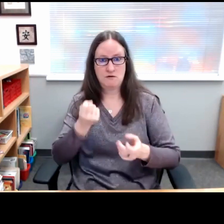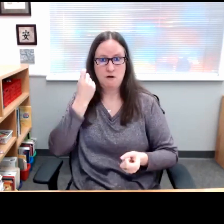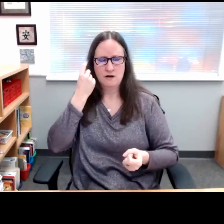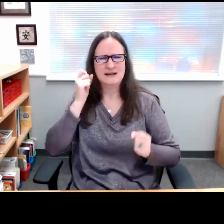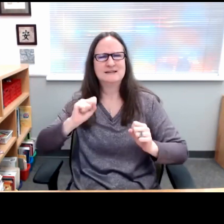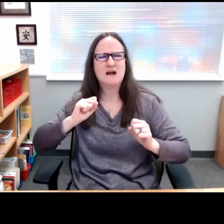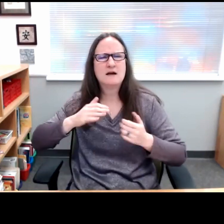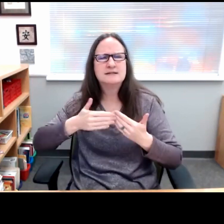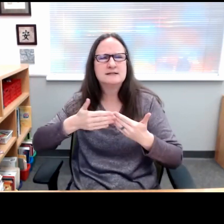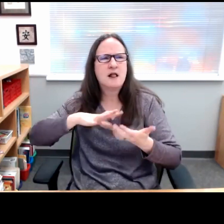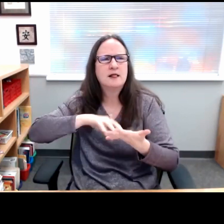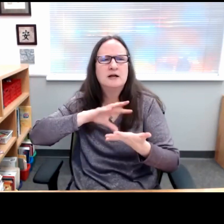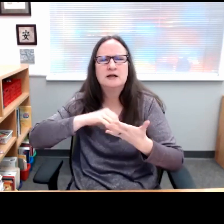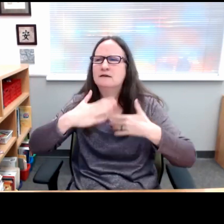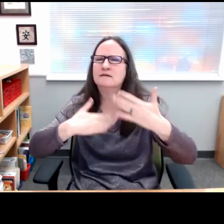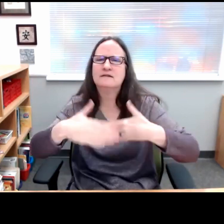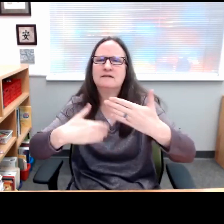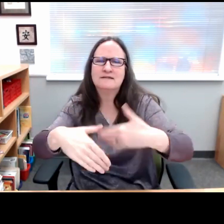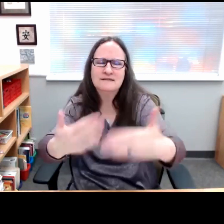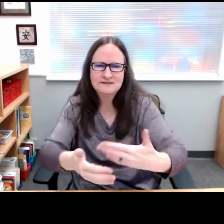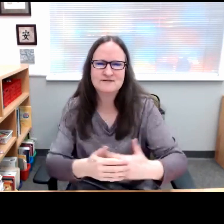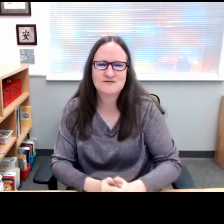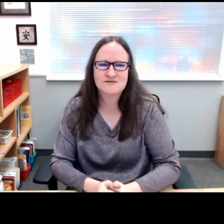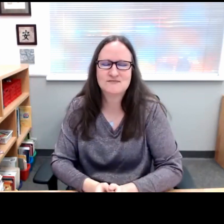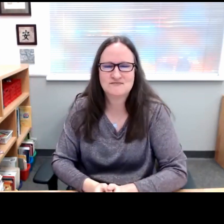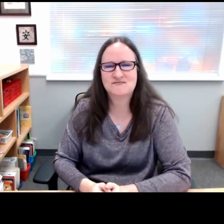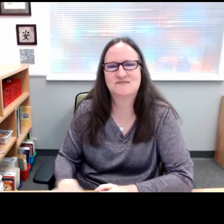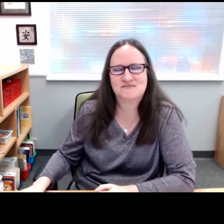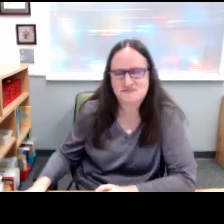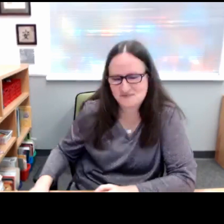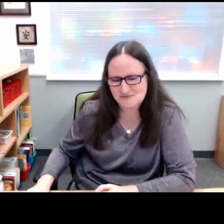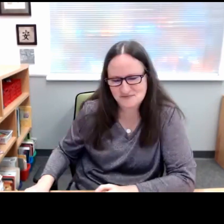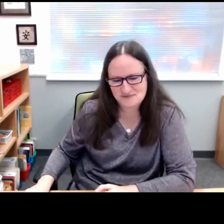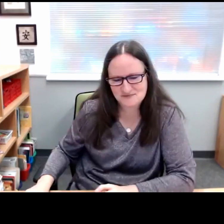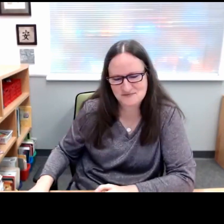and that feels good. I think when you can understand it makes learning so much easier.